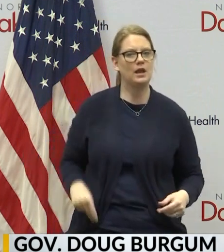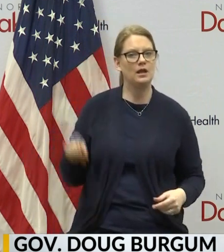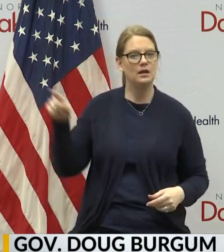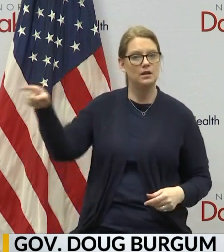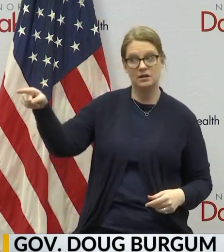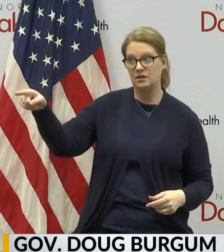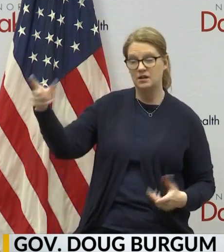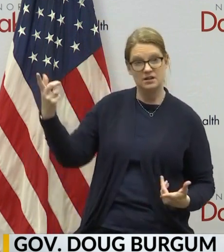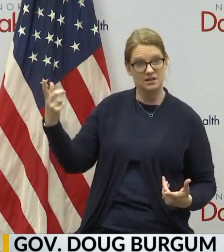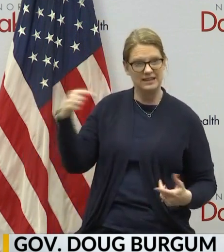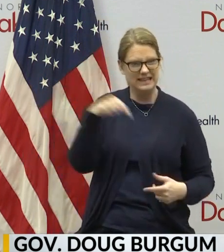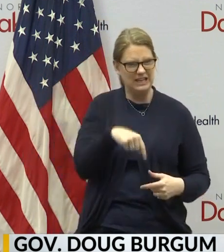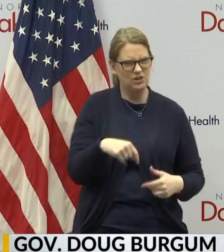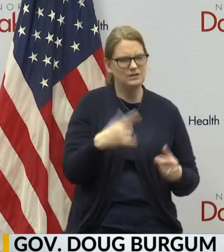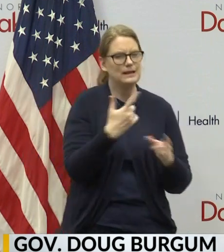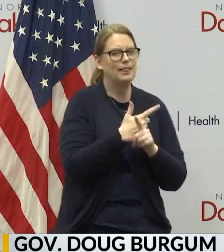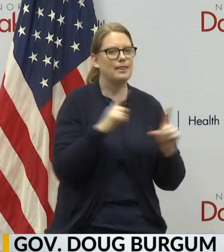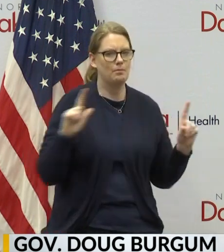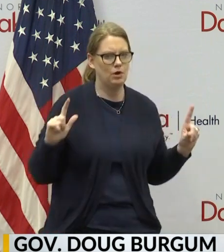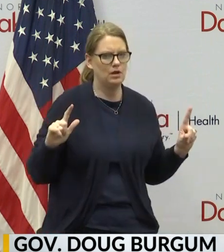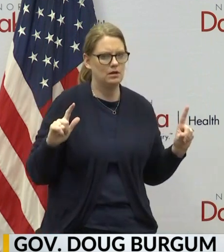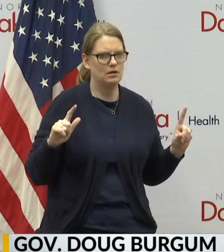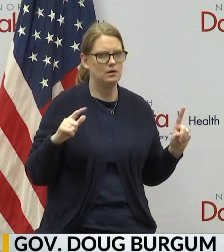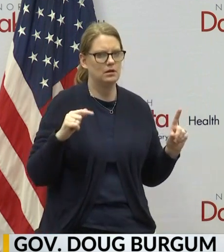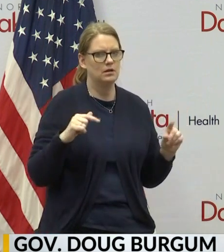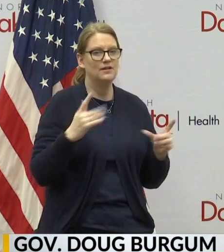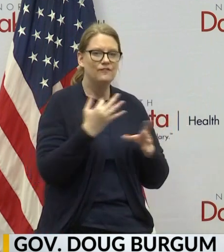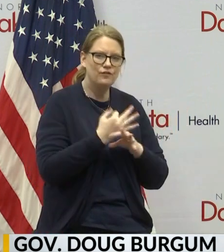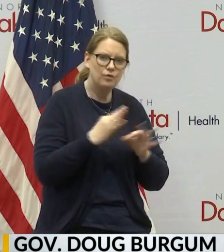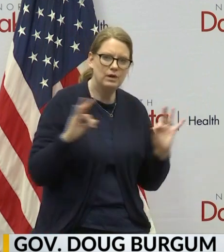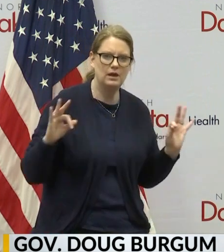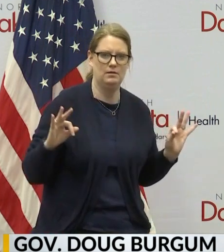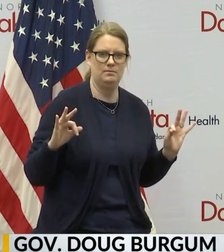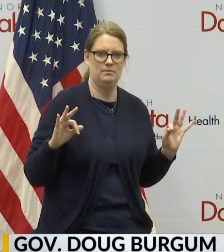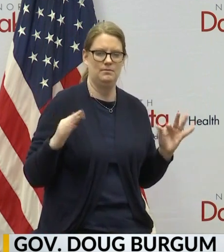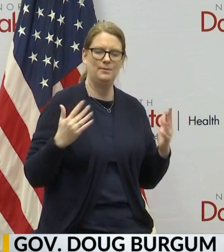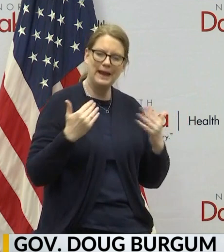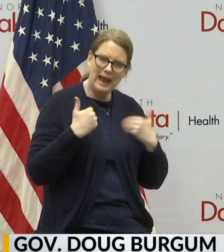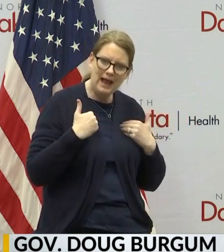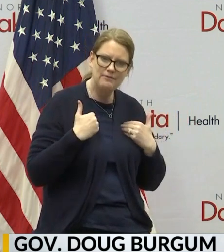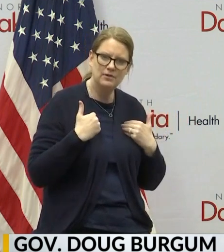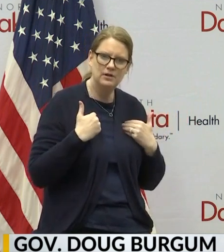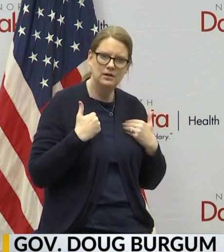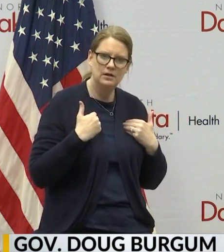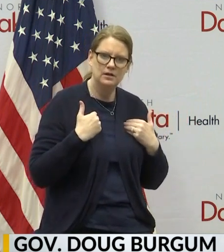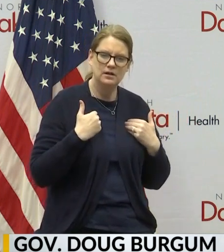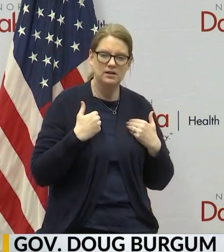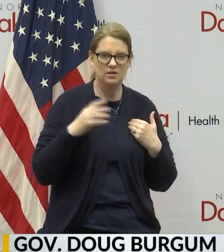SYSTEM, AND THE REALITY IN THE U.S., WE DON'T HAVE THE TOOLS